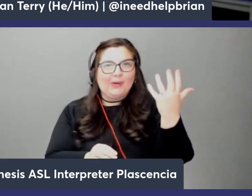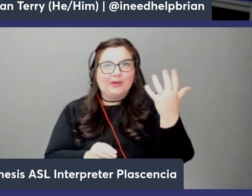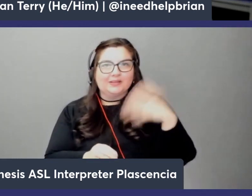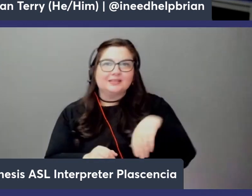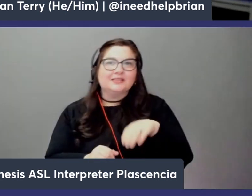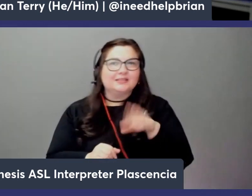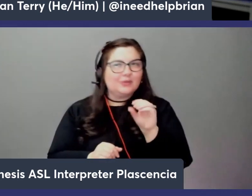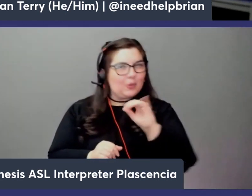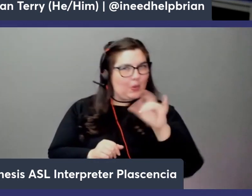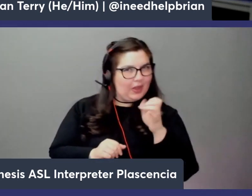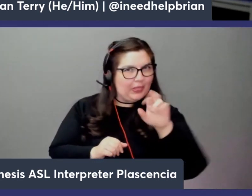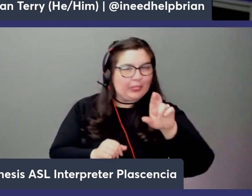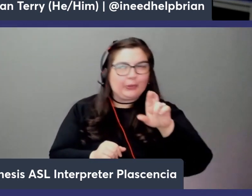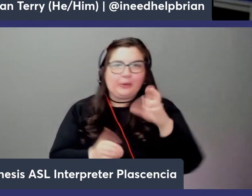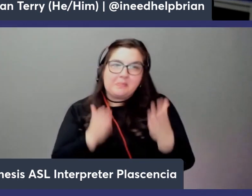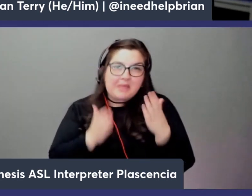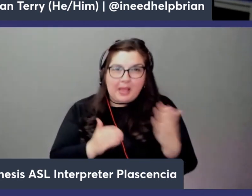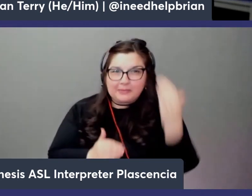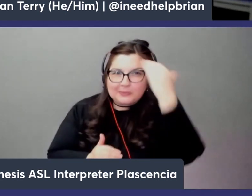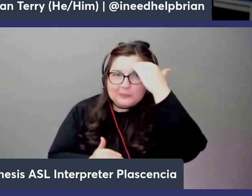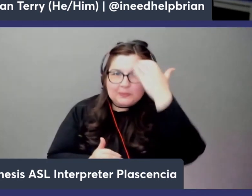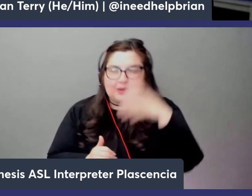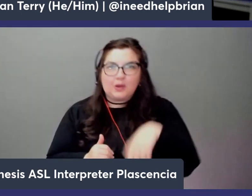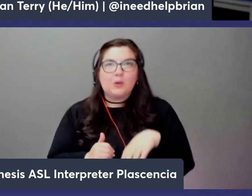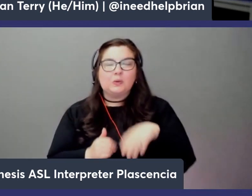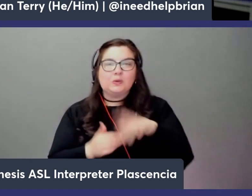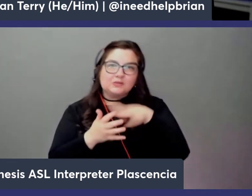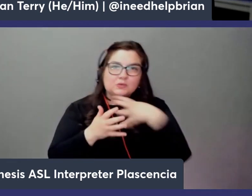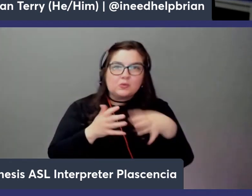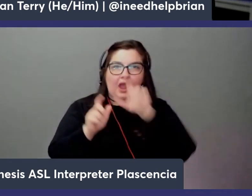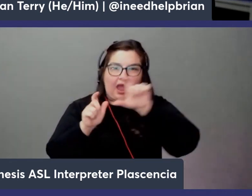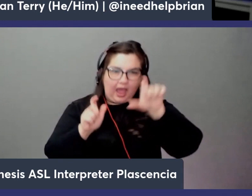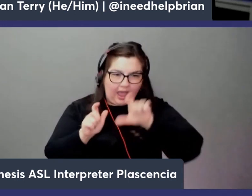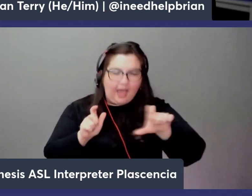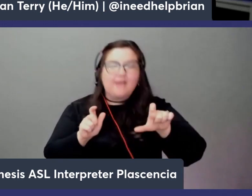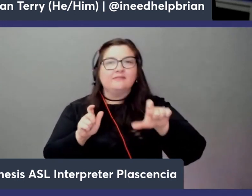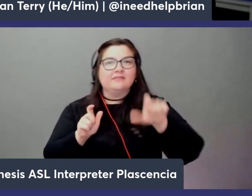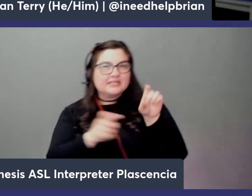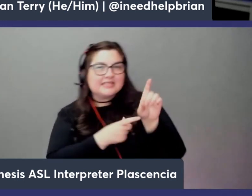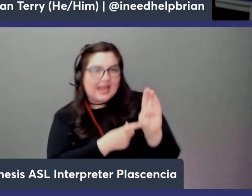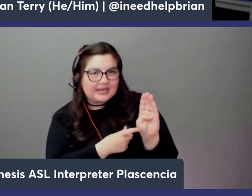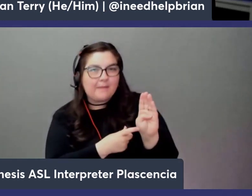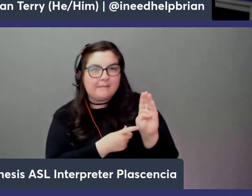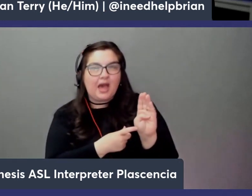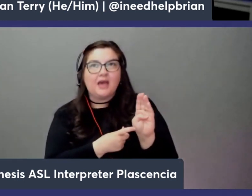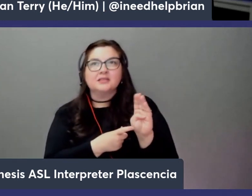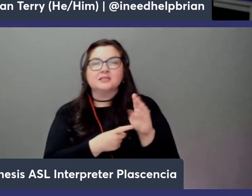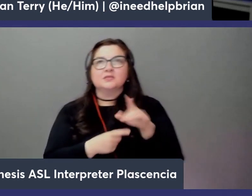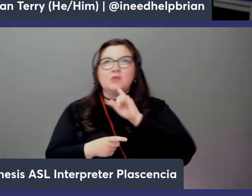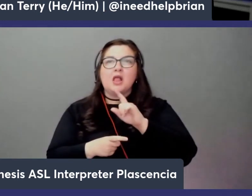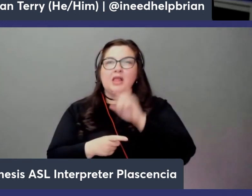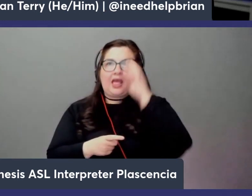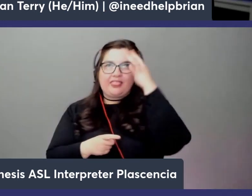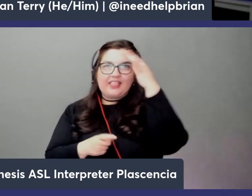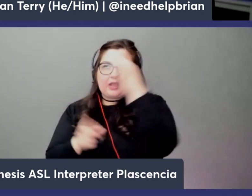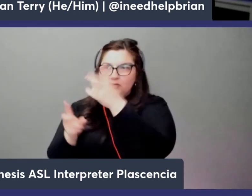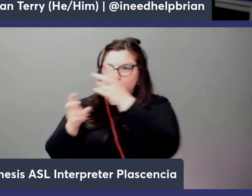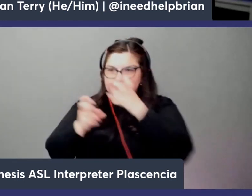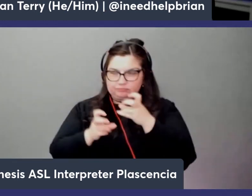and all of that basis of graph theory, and graph databases take that to the level where those concepts and those constructs